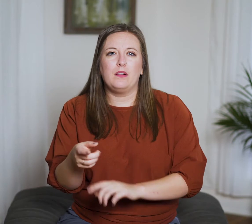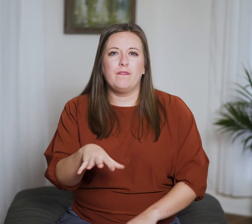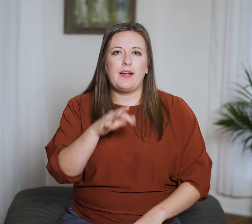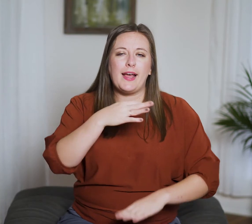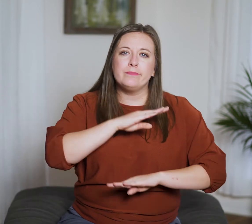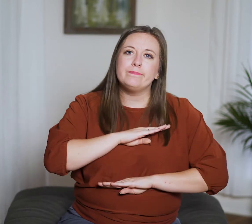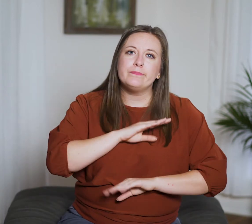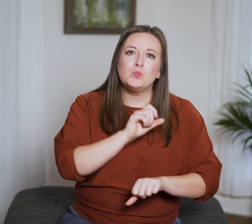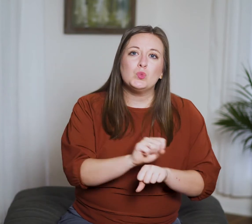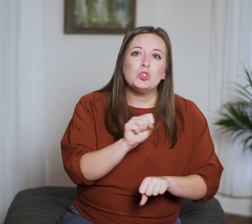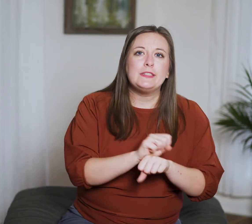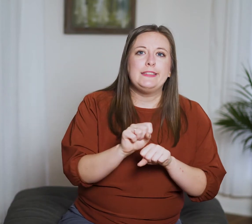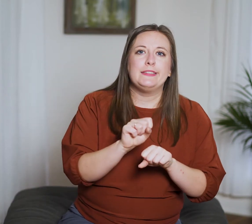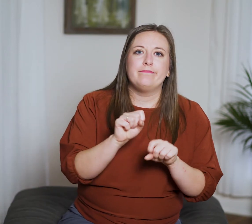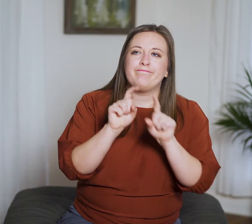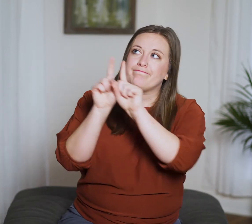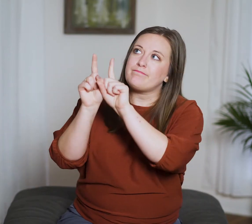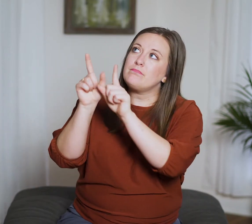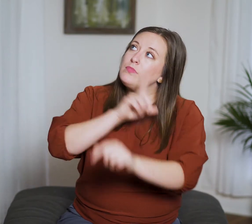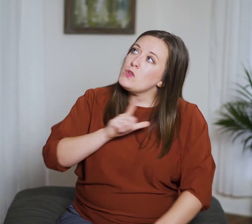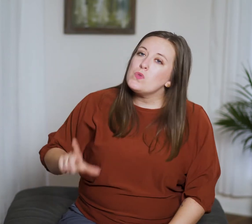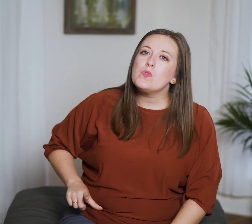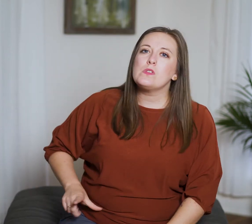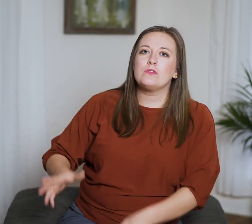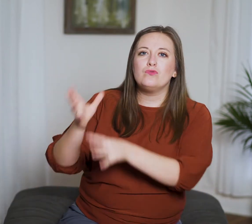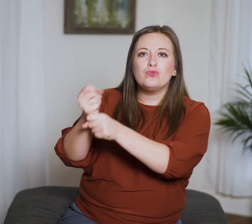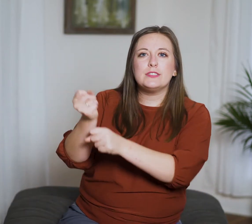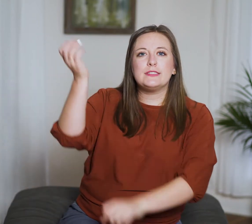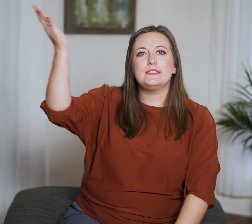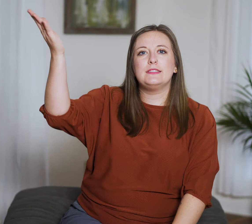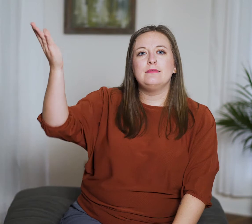and find contentment in working unto the Lord and trusting Him,